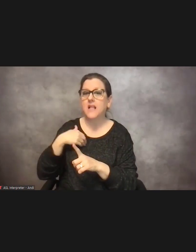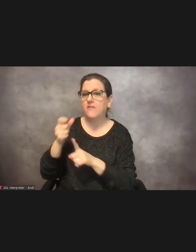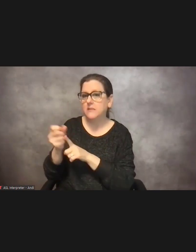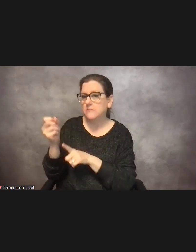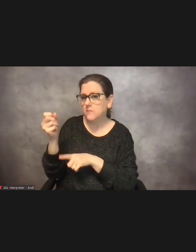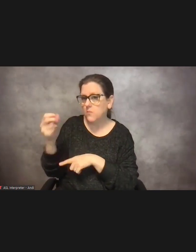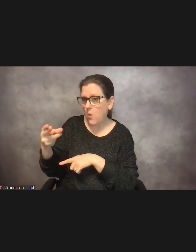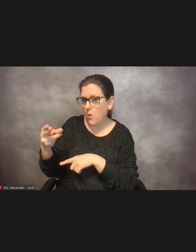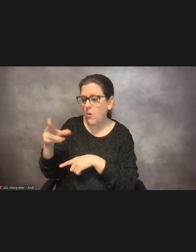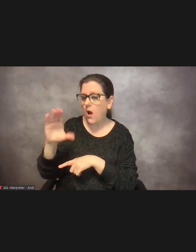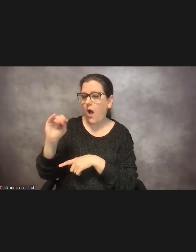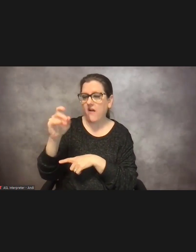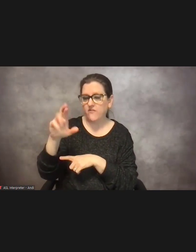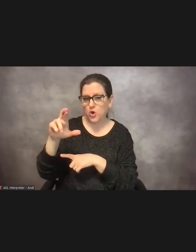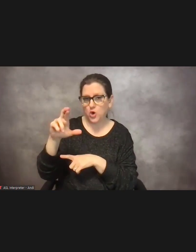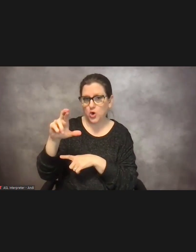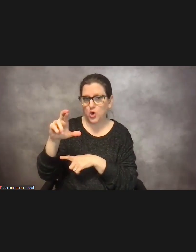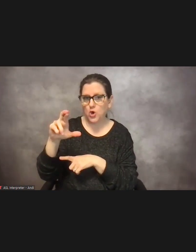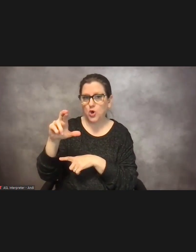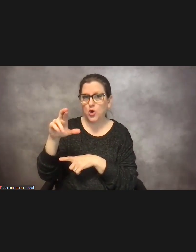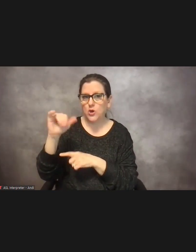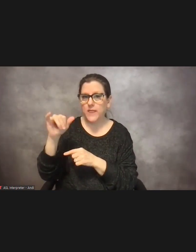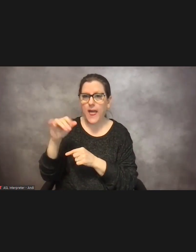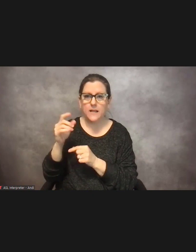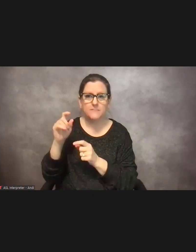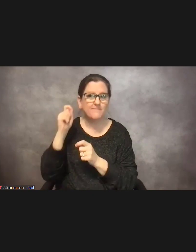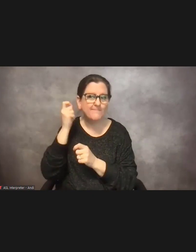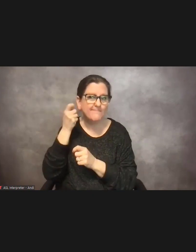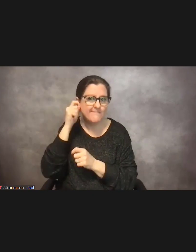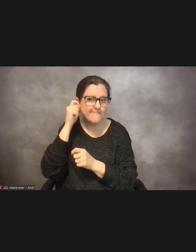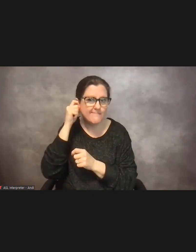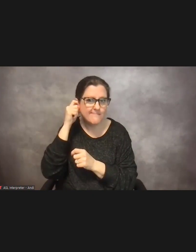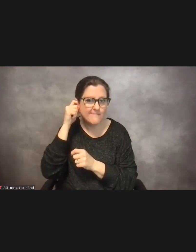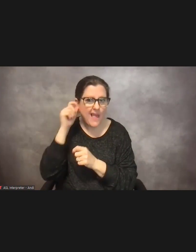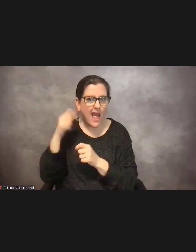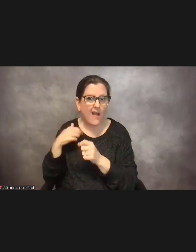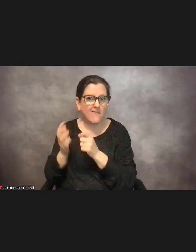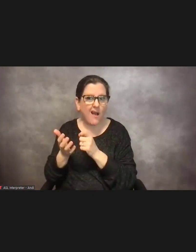that needs to be inserted snuggly into the ear canal and would come